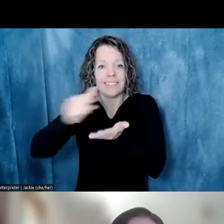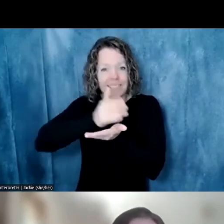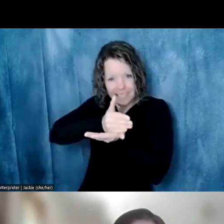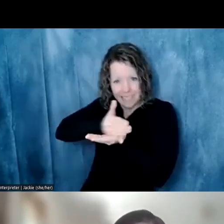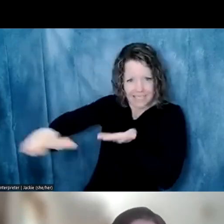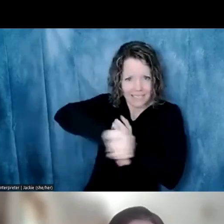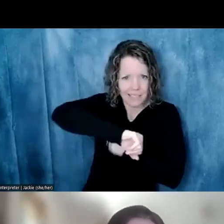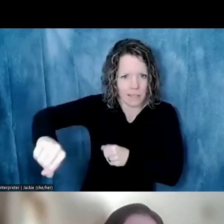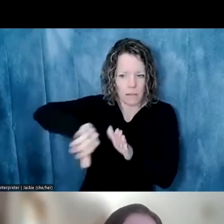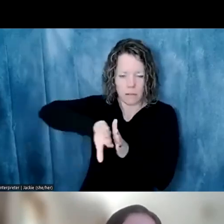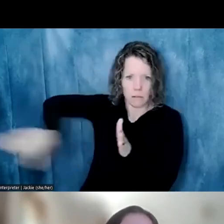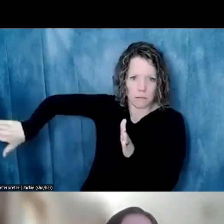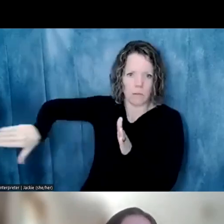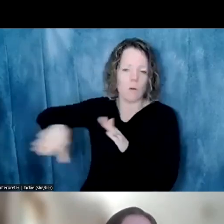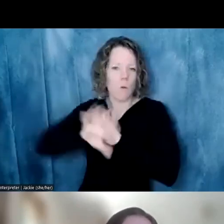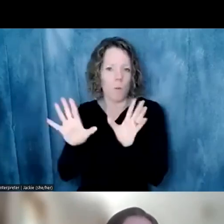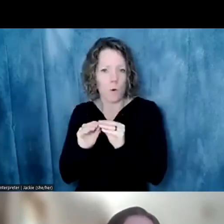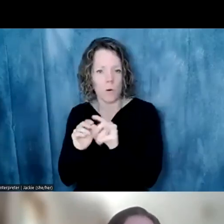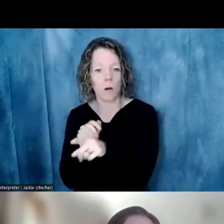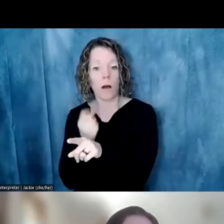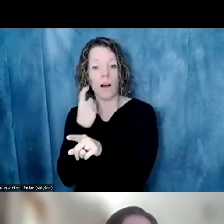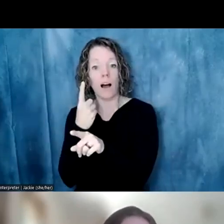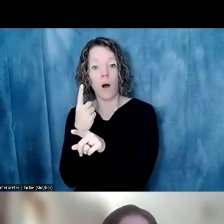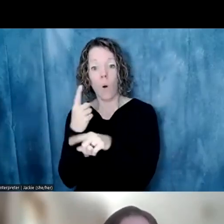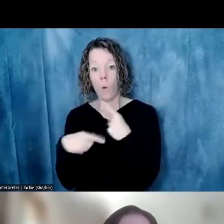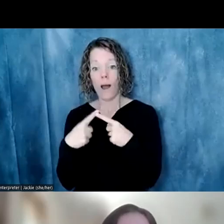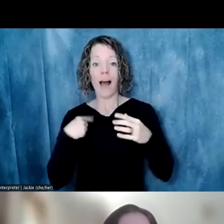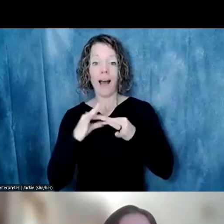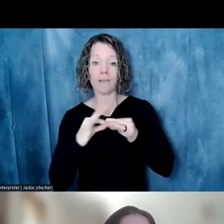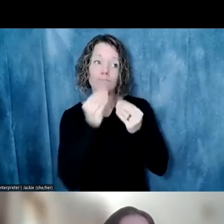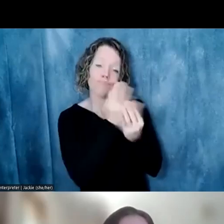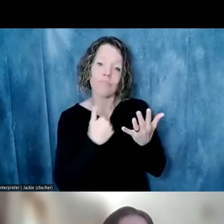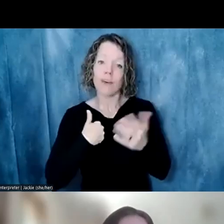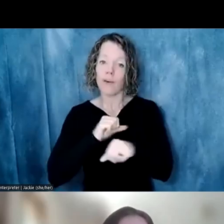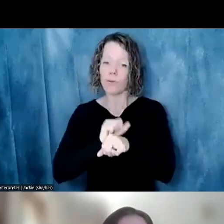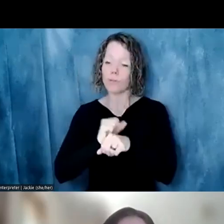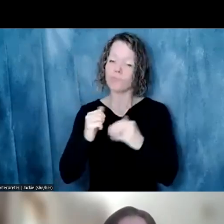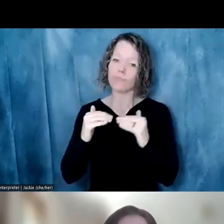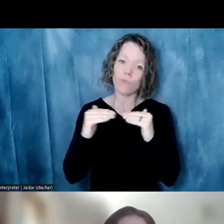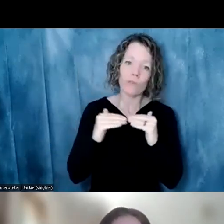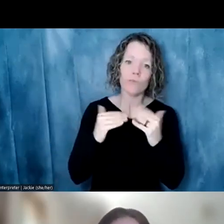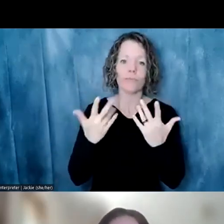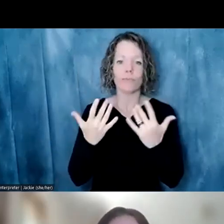is Director of Recovery within a mental health context, it can be it can be kind